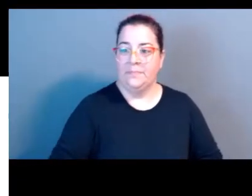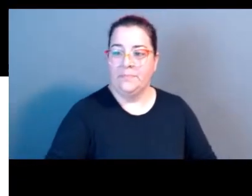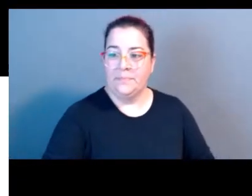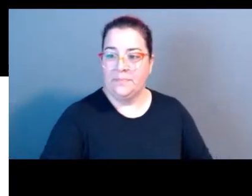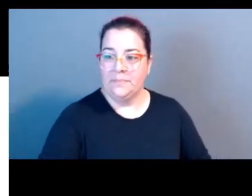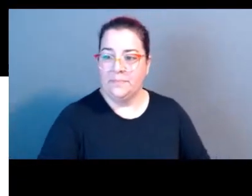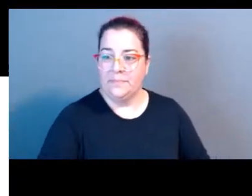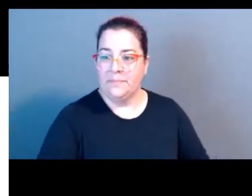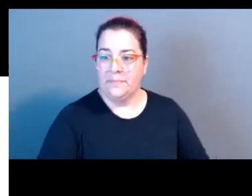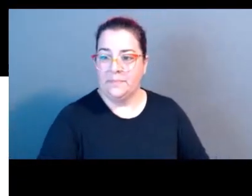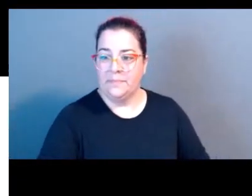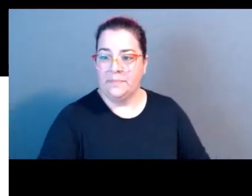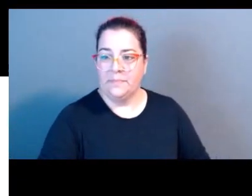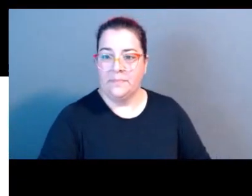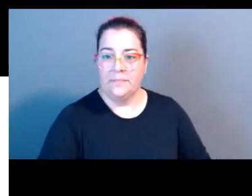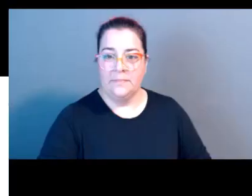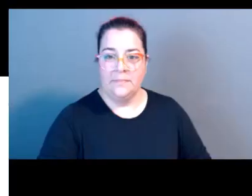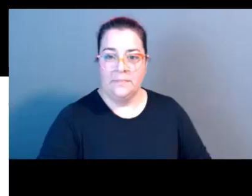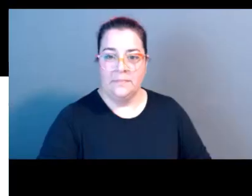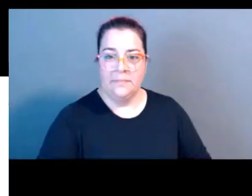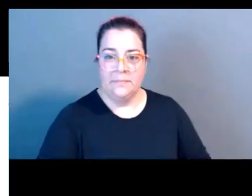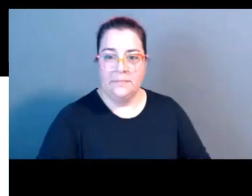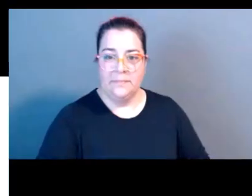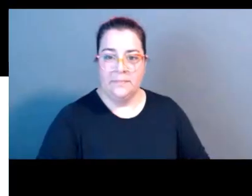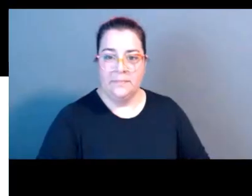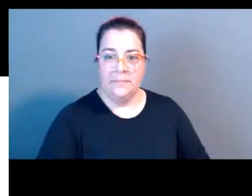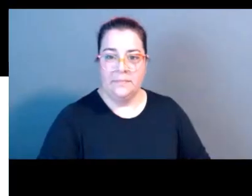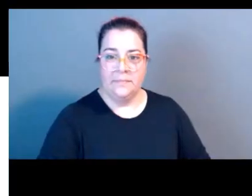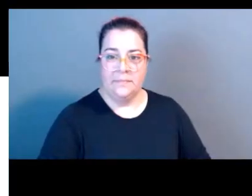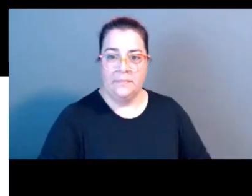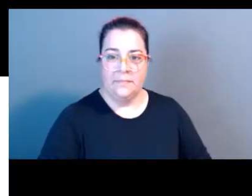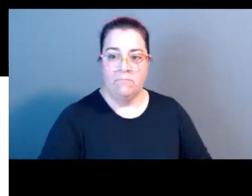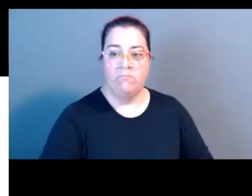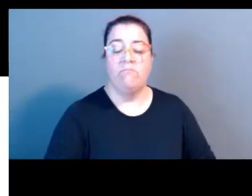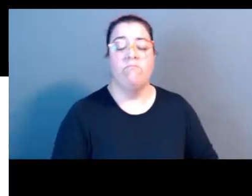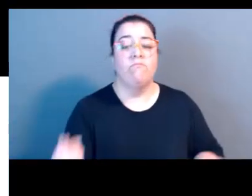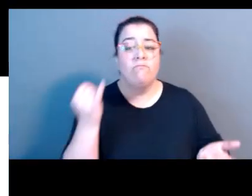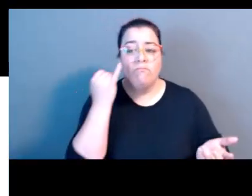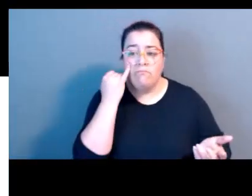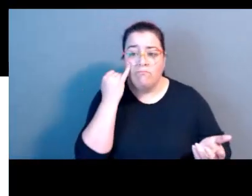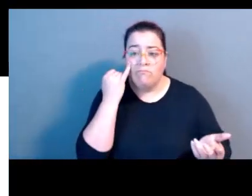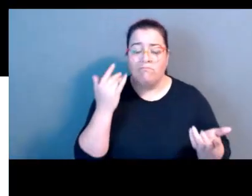If you have any questions about your application, or just questions in